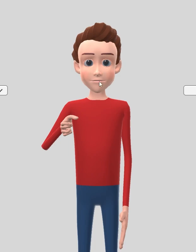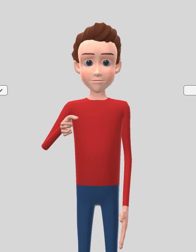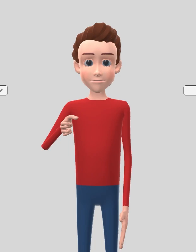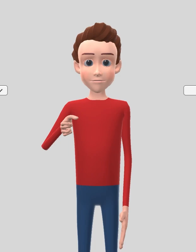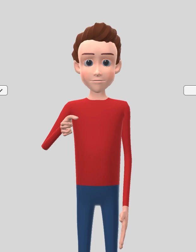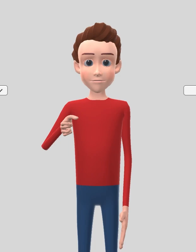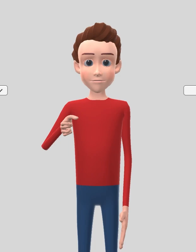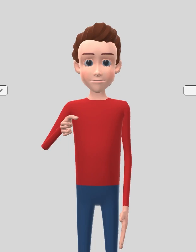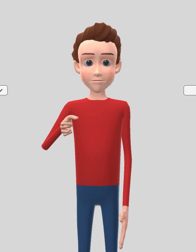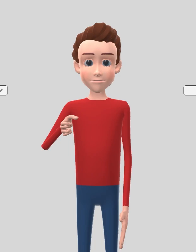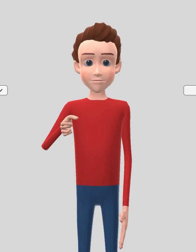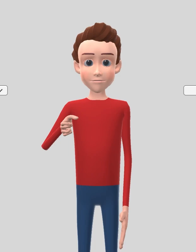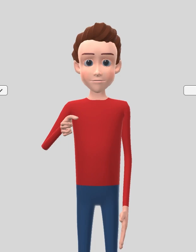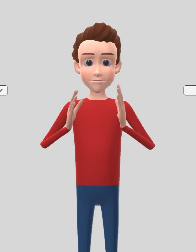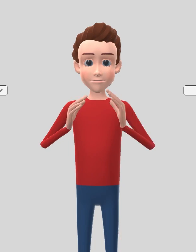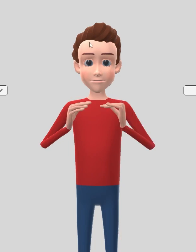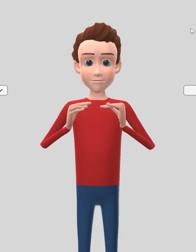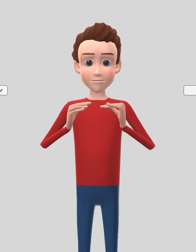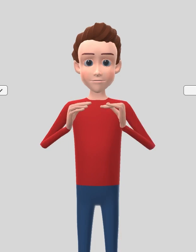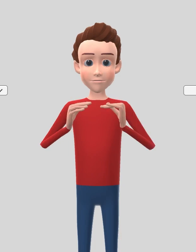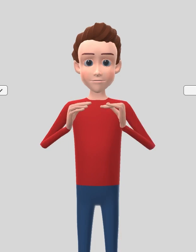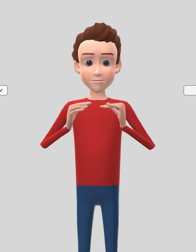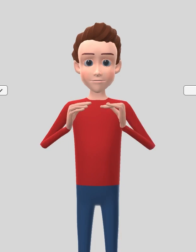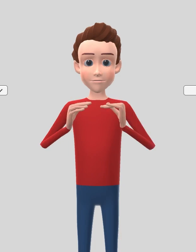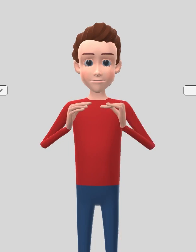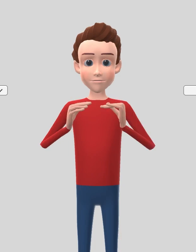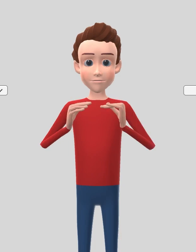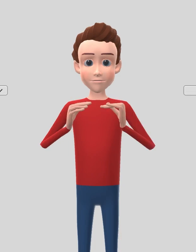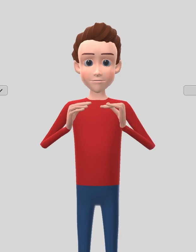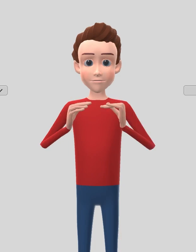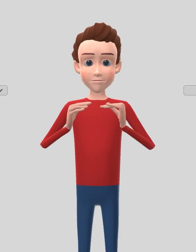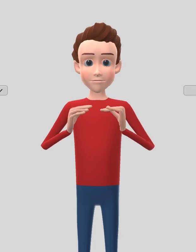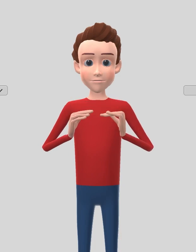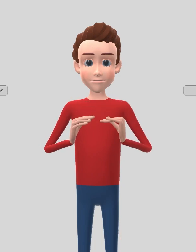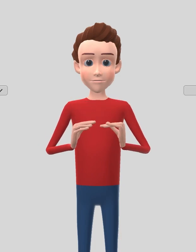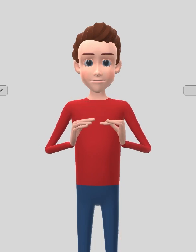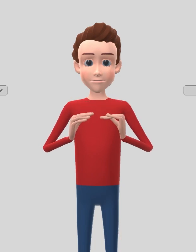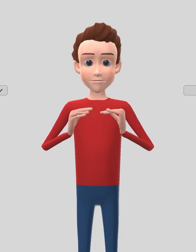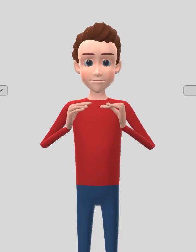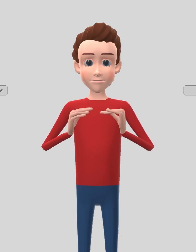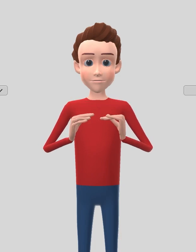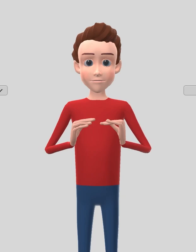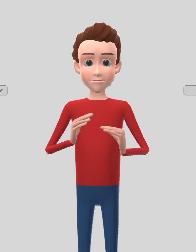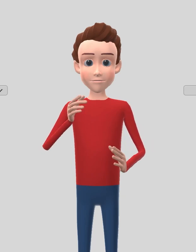we play it in this case the final sign was the exact combination of the two other signs but it